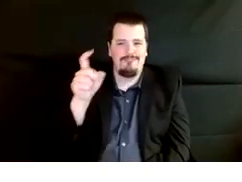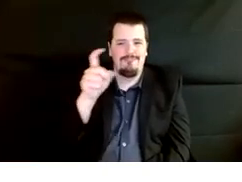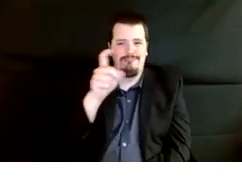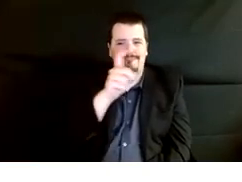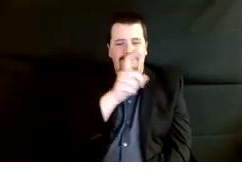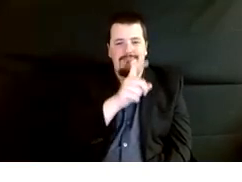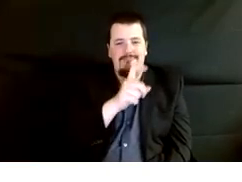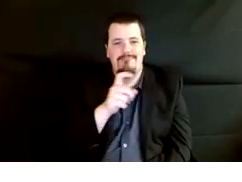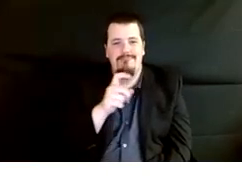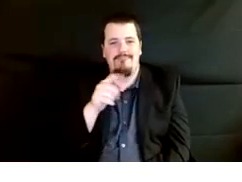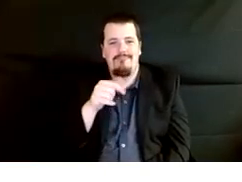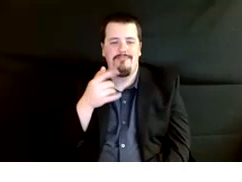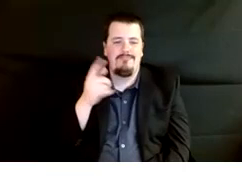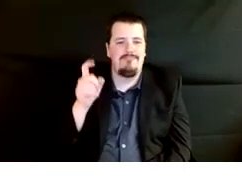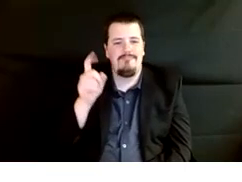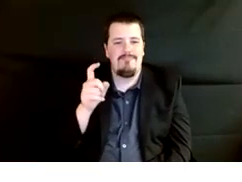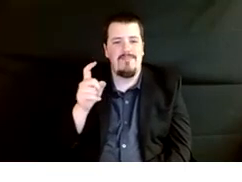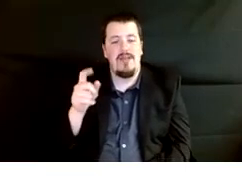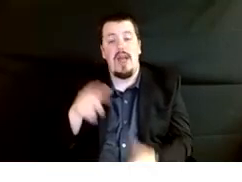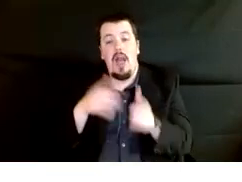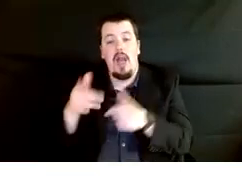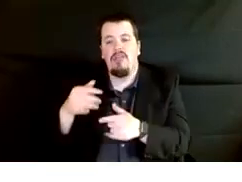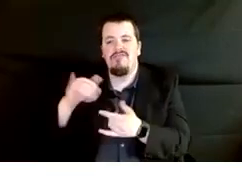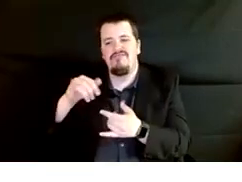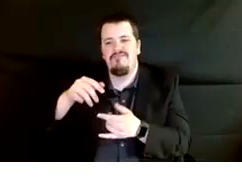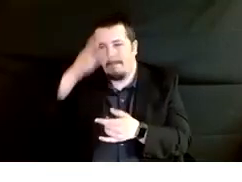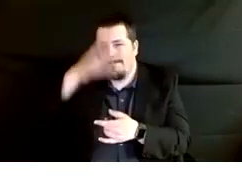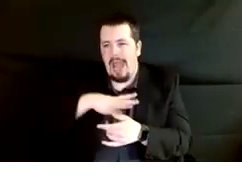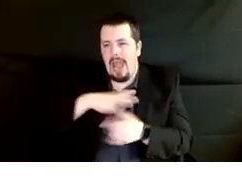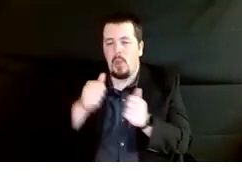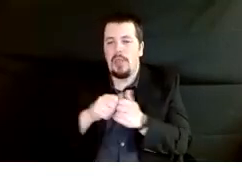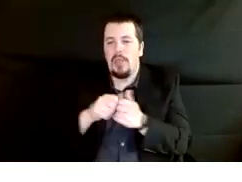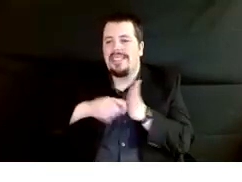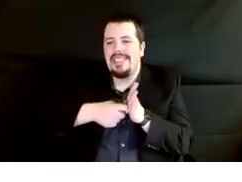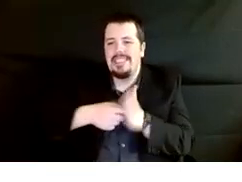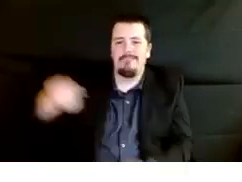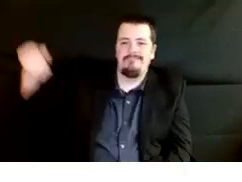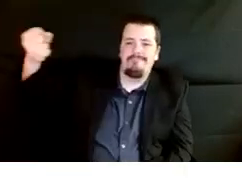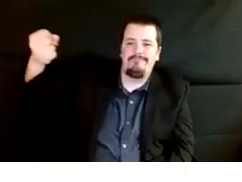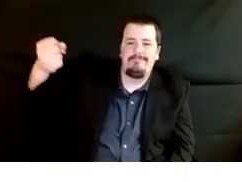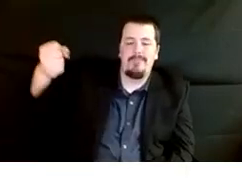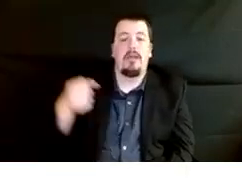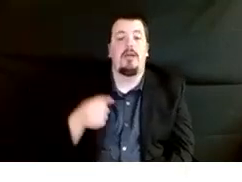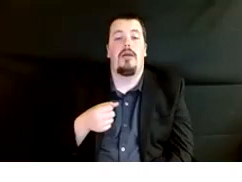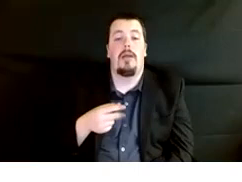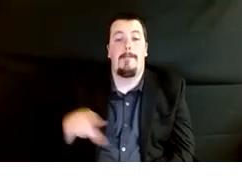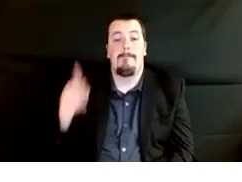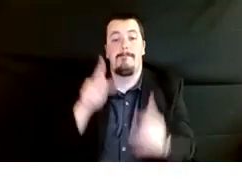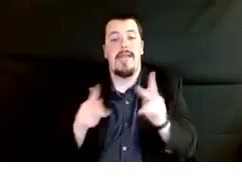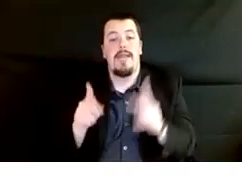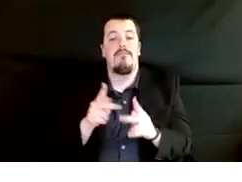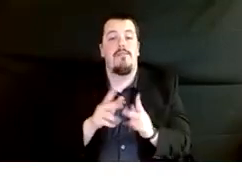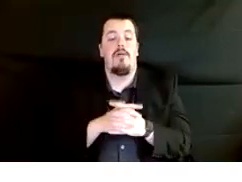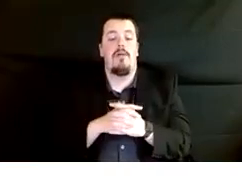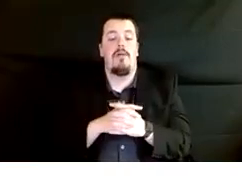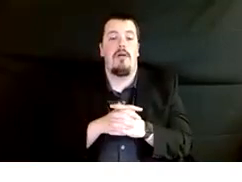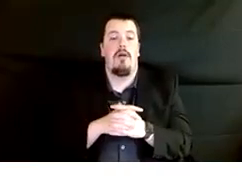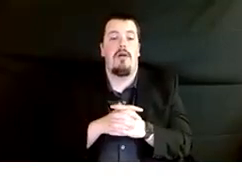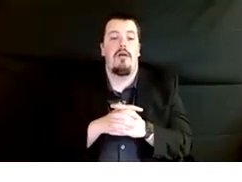of figure with a, holding a key um and uh the folks at the um our Southeast ADA Center had